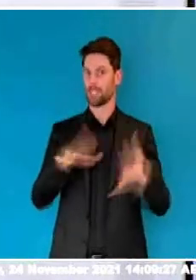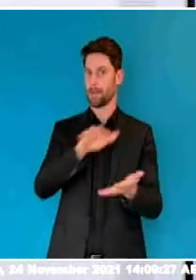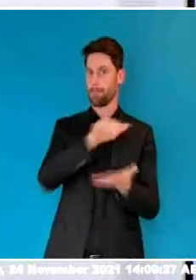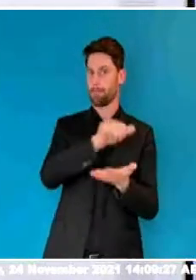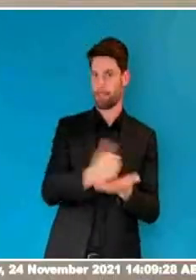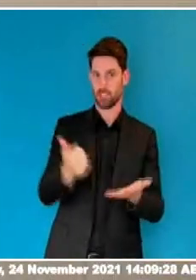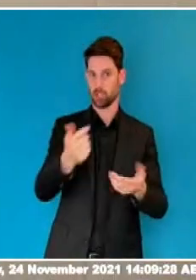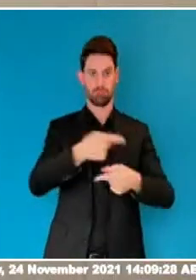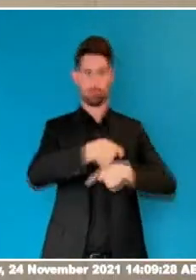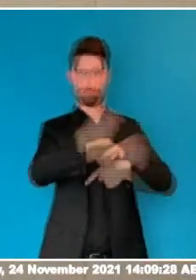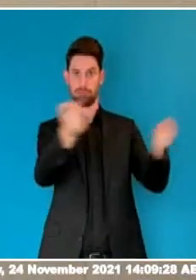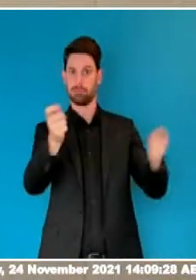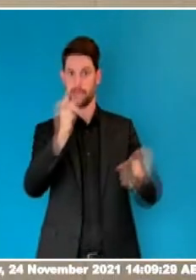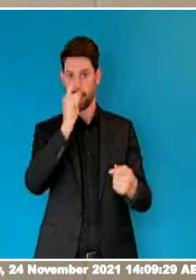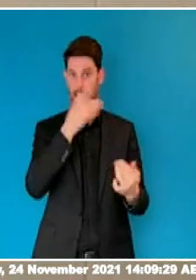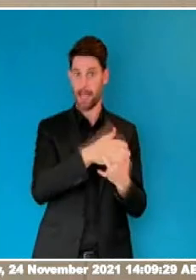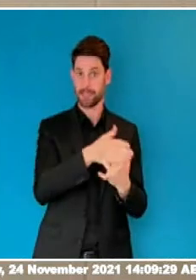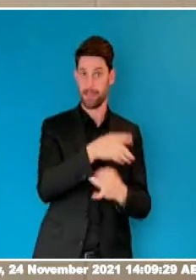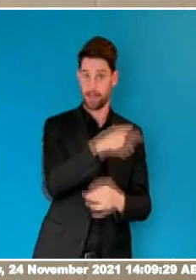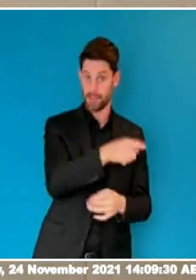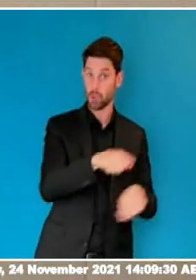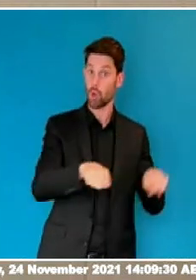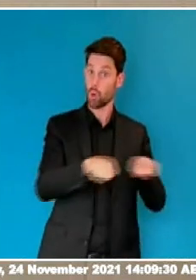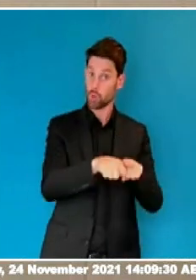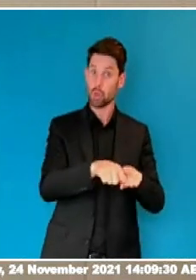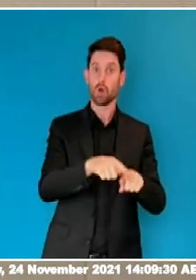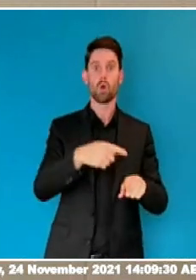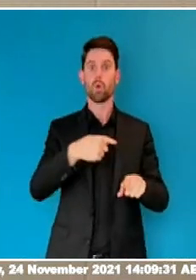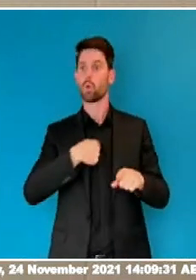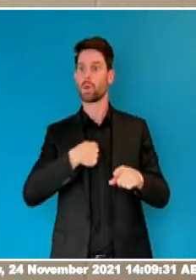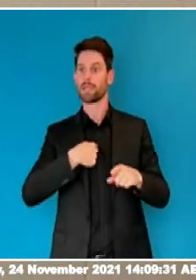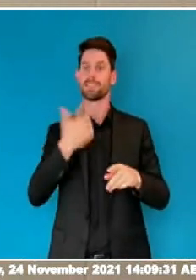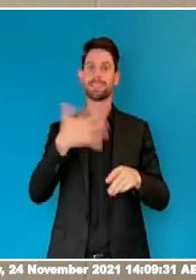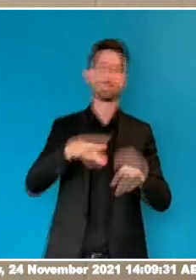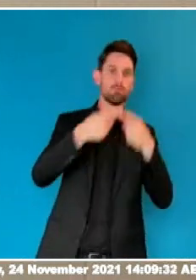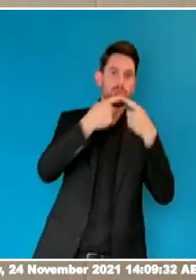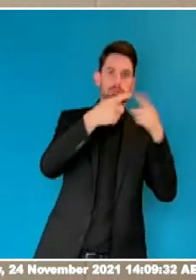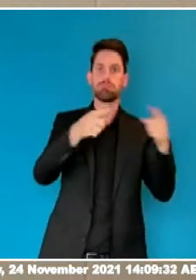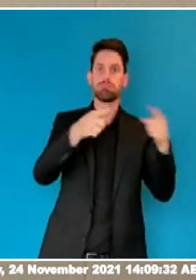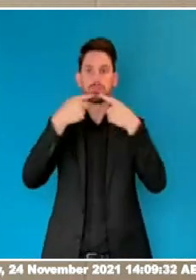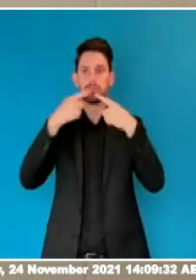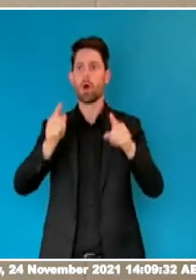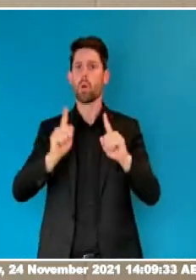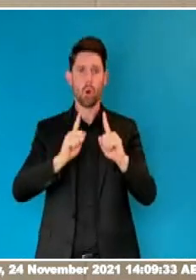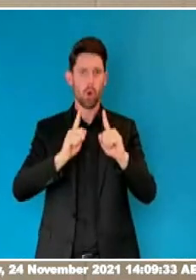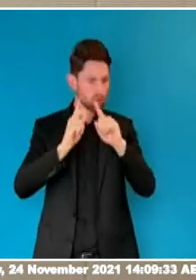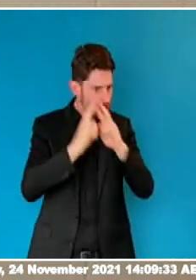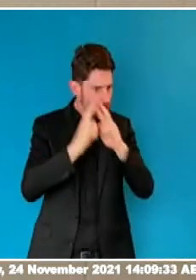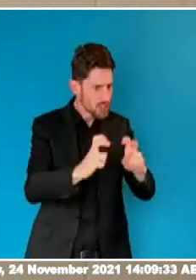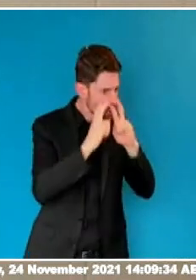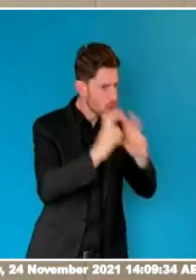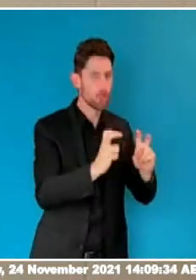also been promoting the findings and the insights across the employers and across the